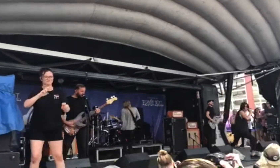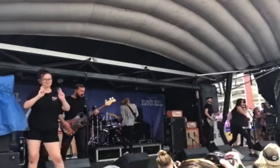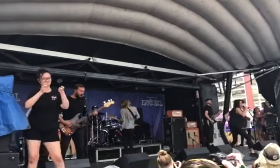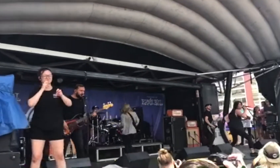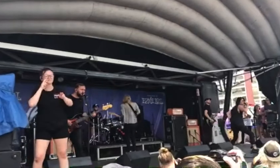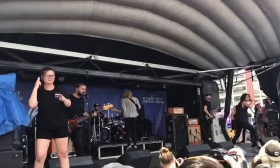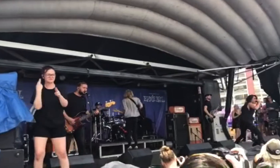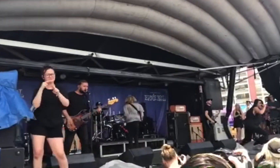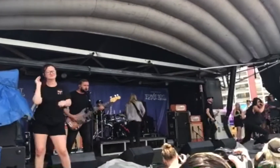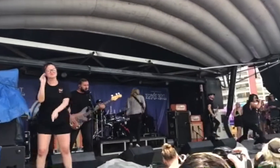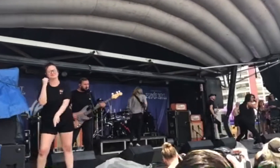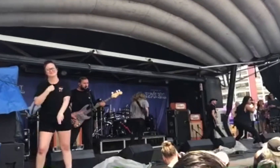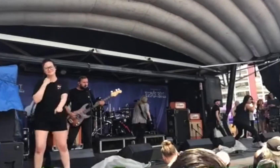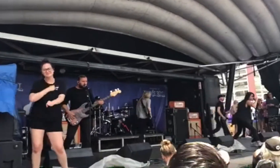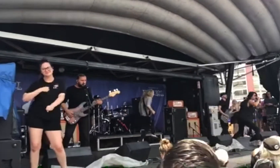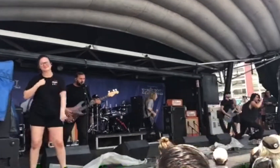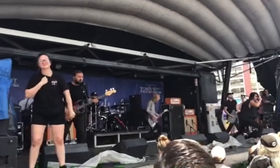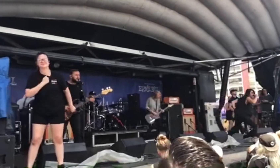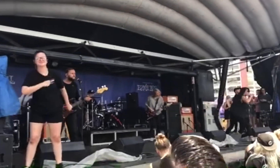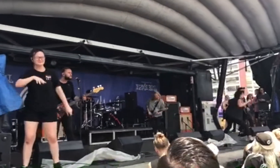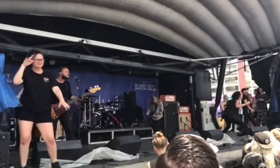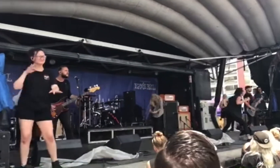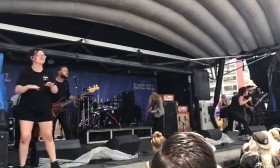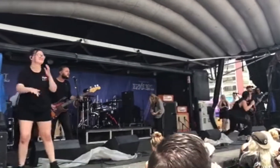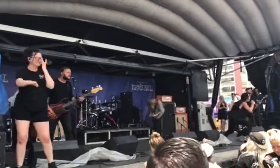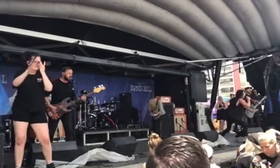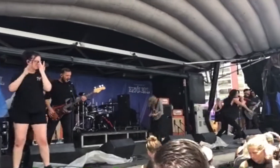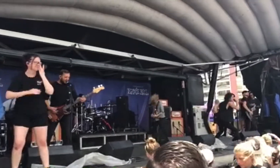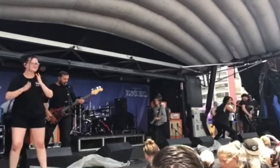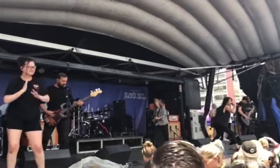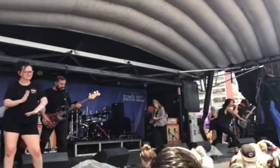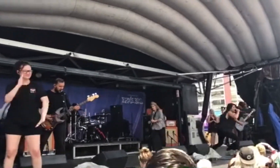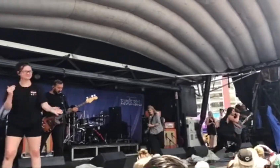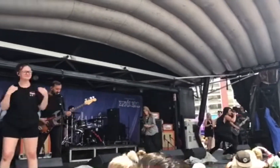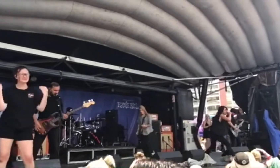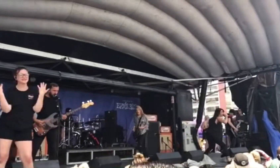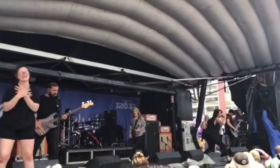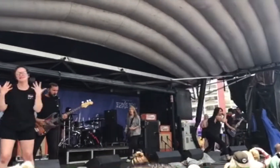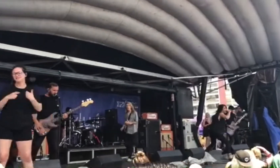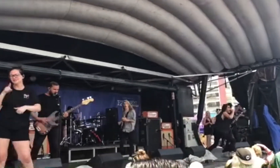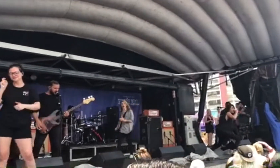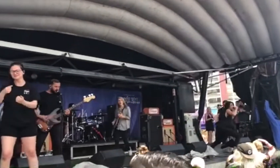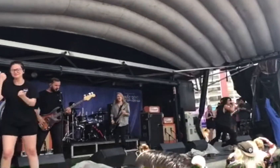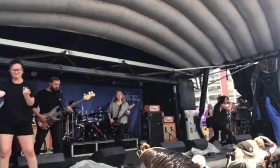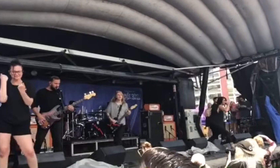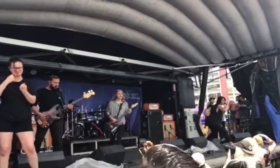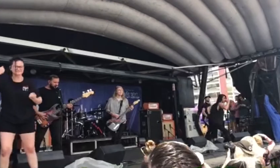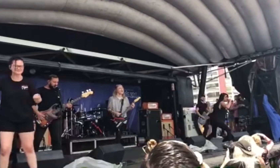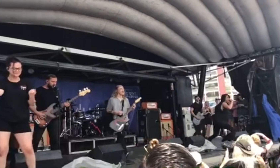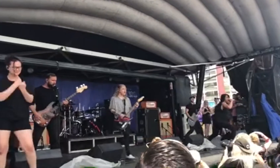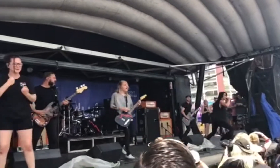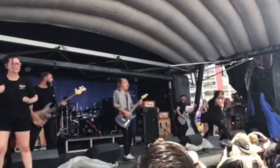Hey Rachel, I'm sorry I was younger and scared when you needed me